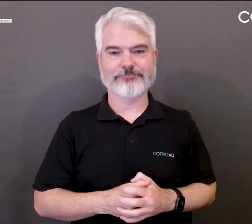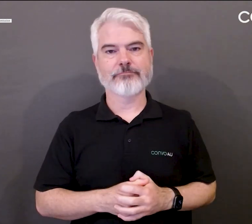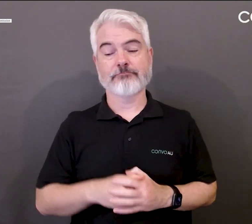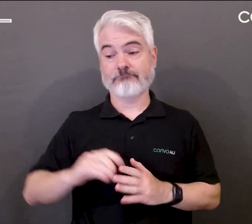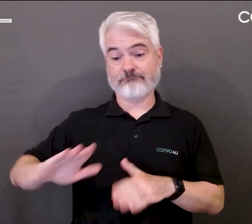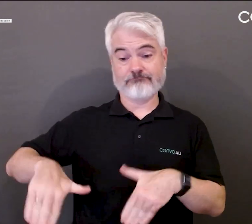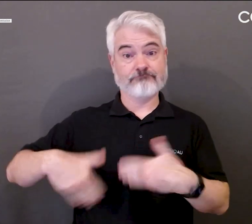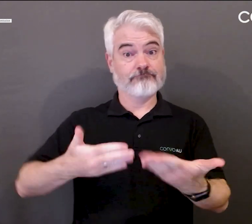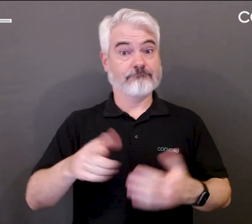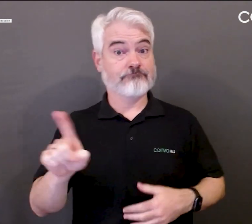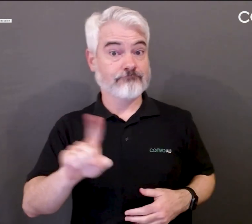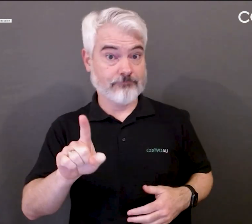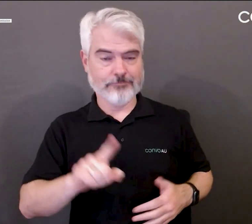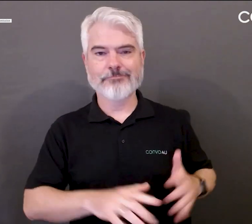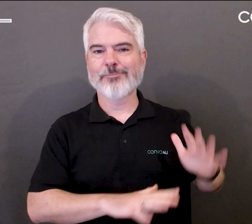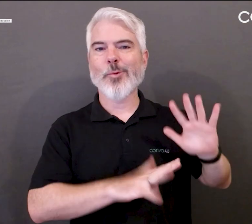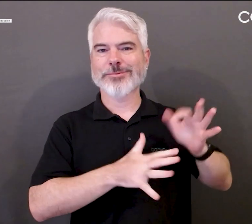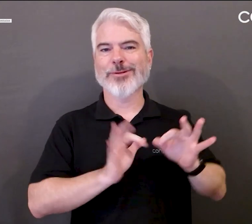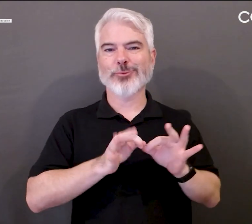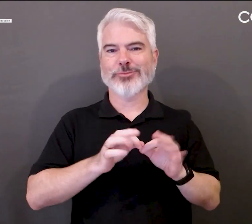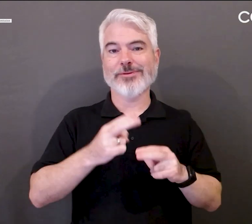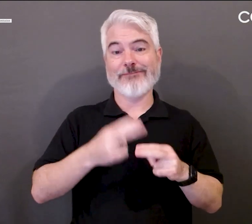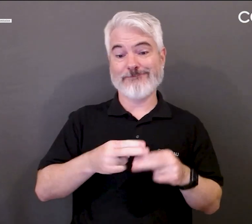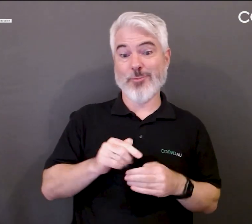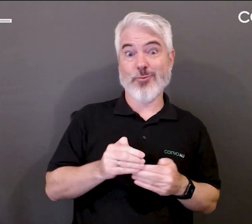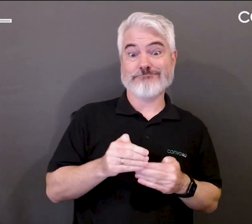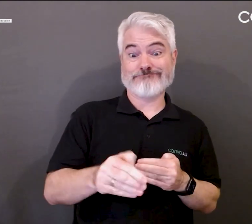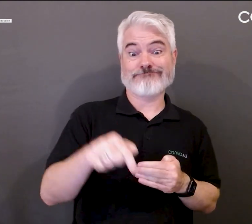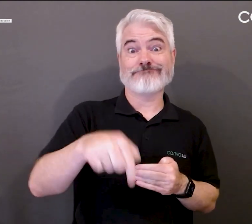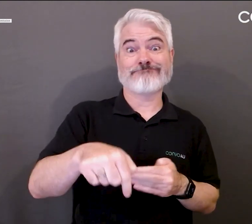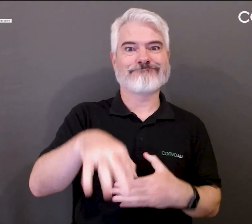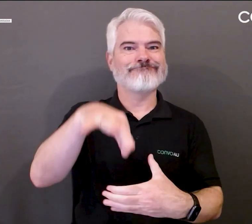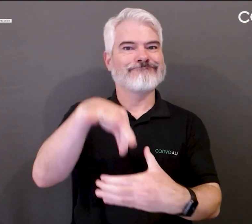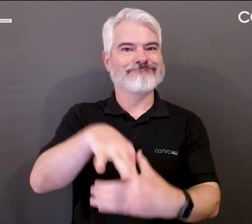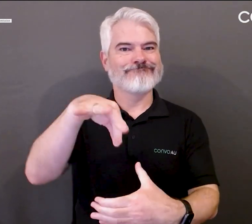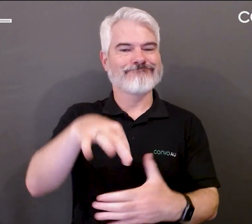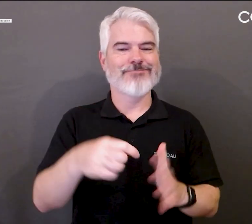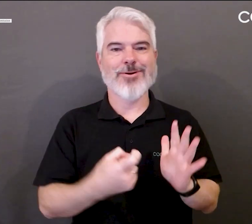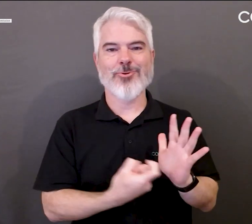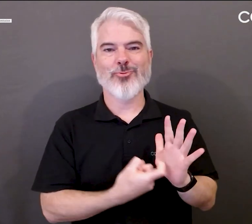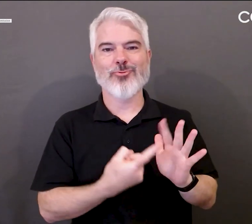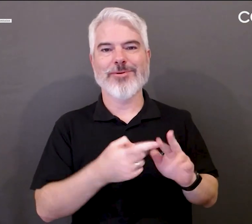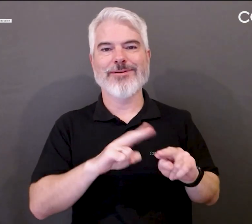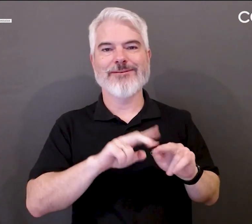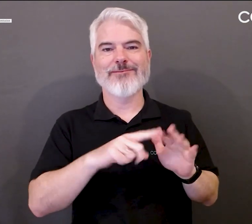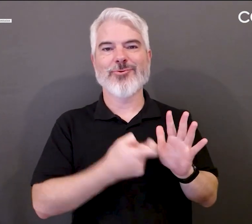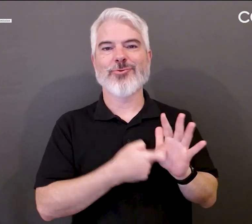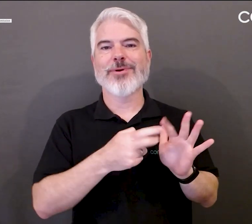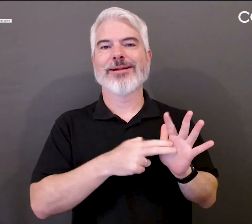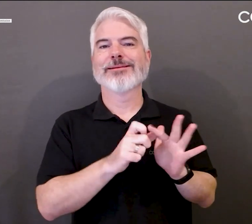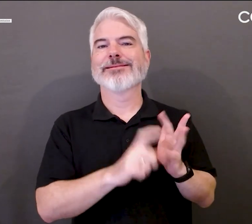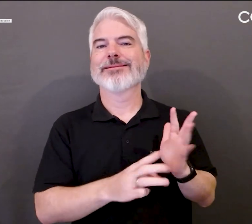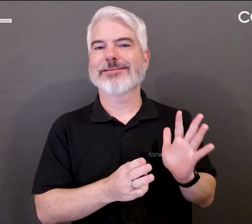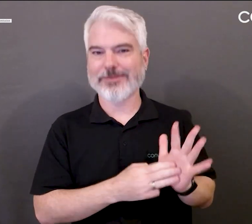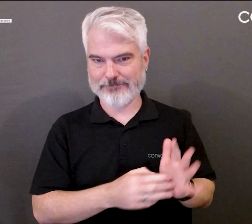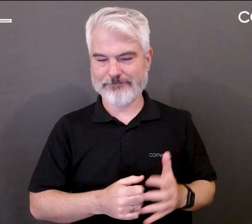to provide Auslan interpreting support for the upcoming referendum.